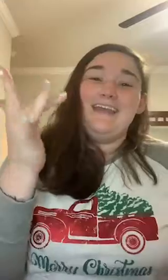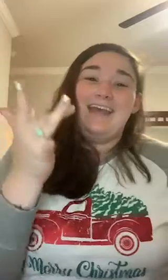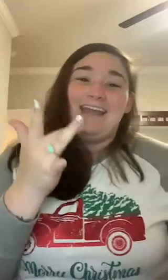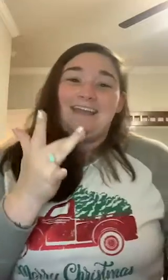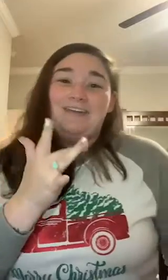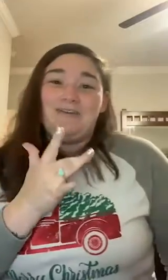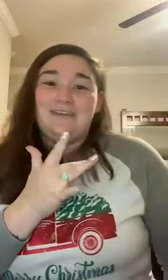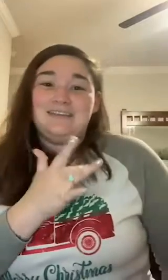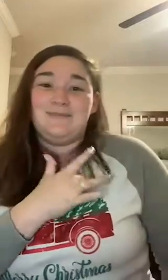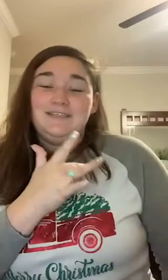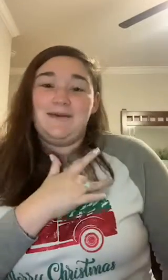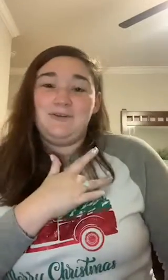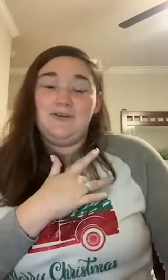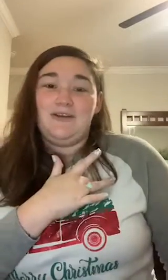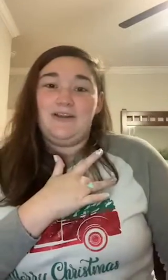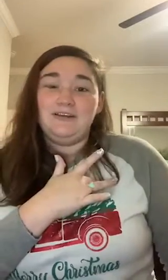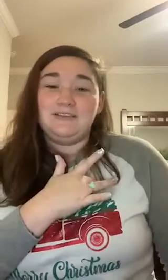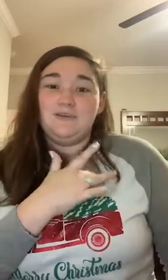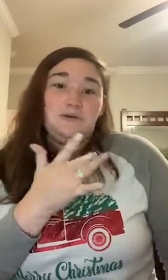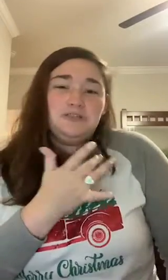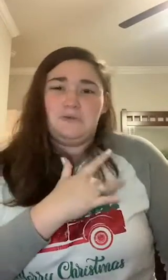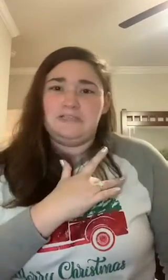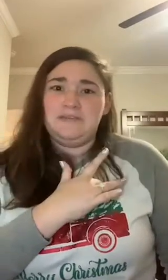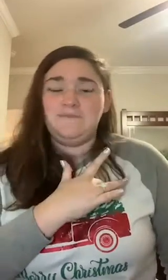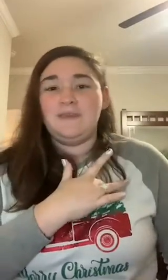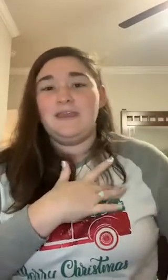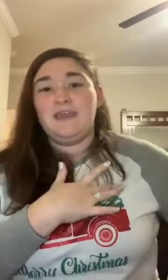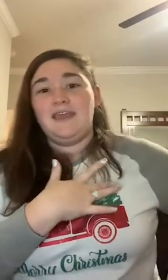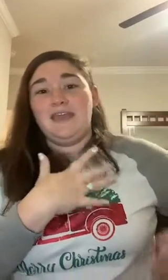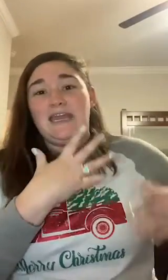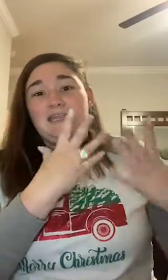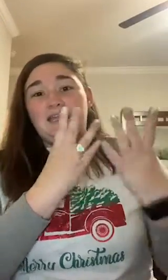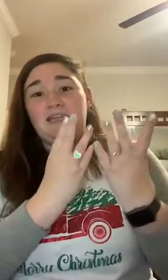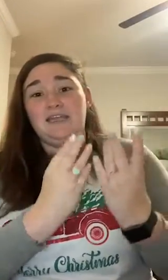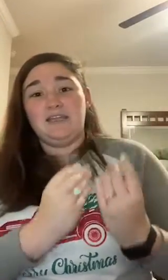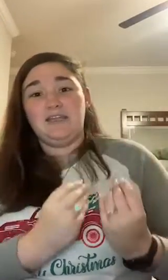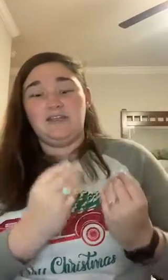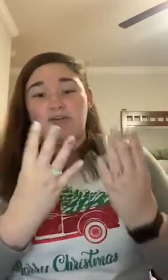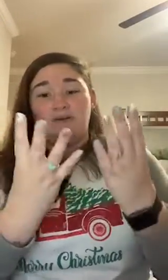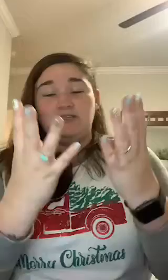and you're going to double tap your heart or just one time and then you're going to